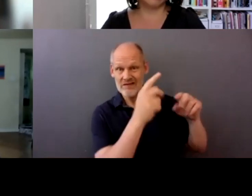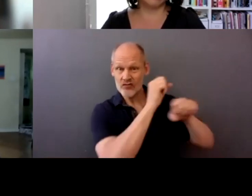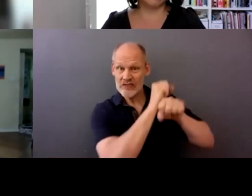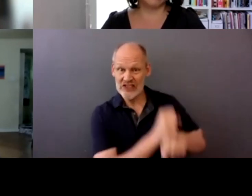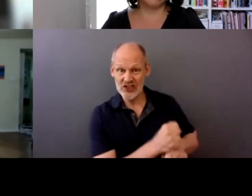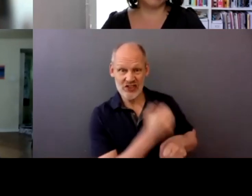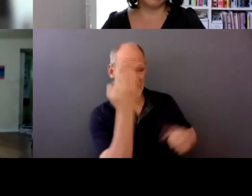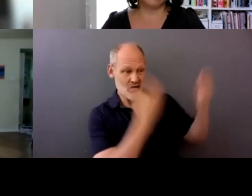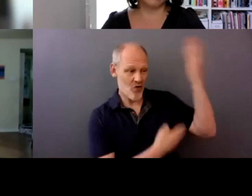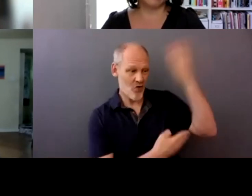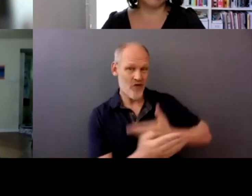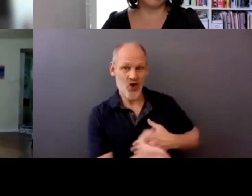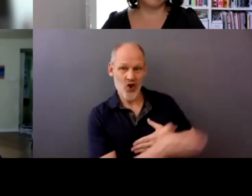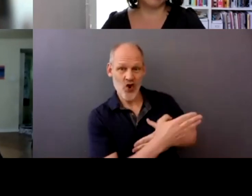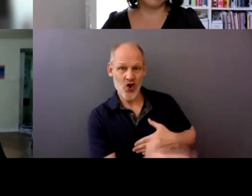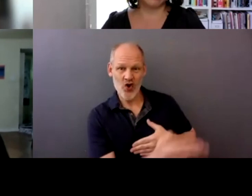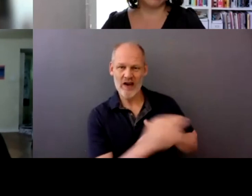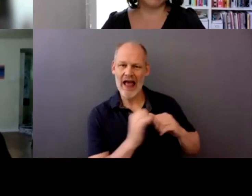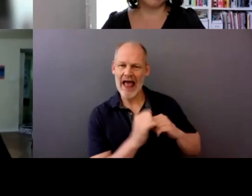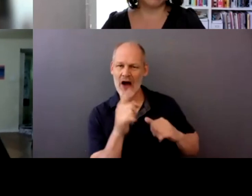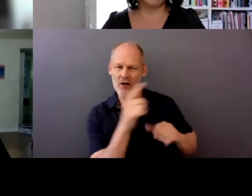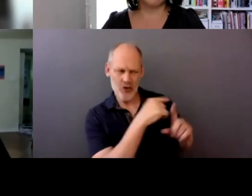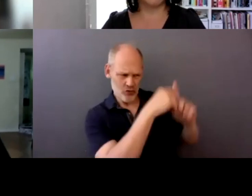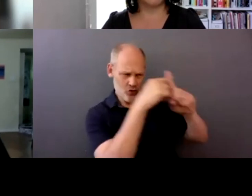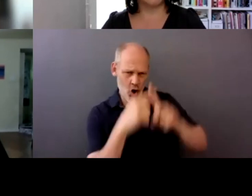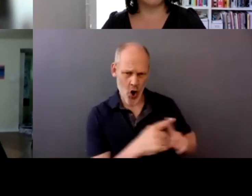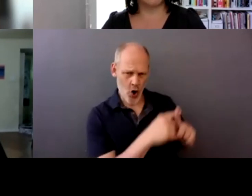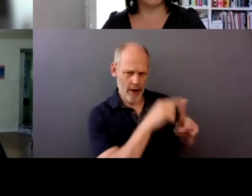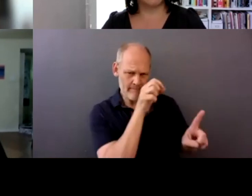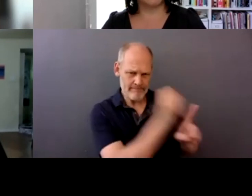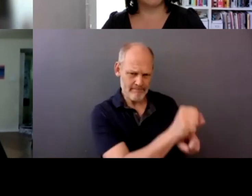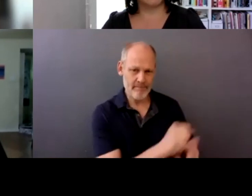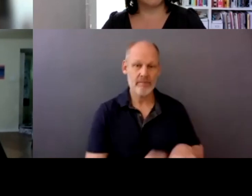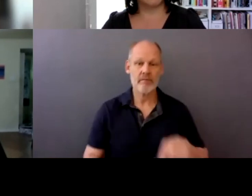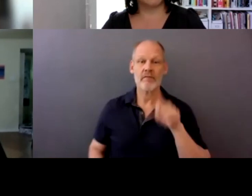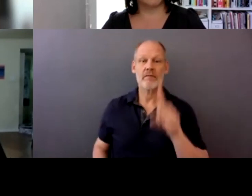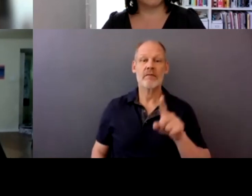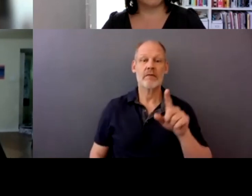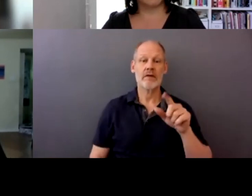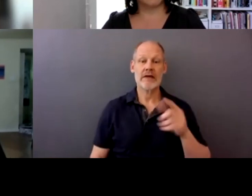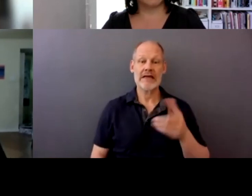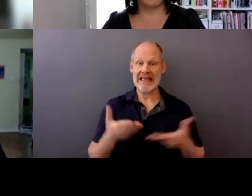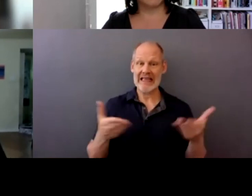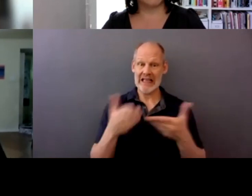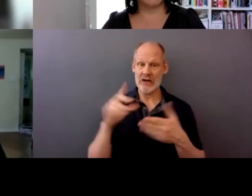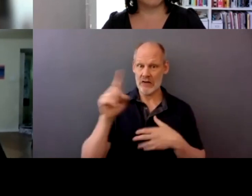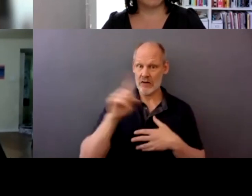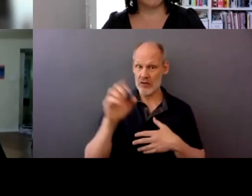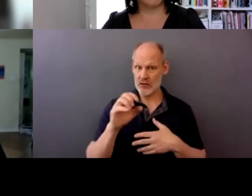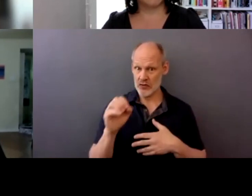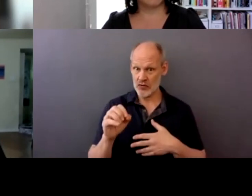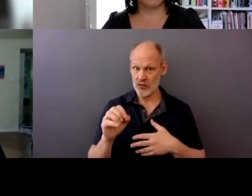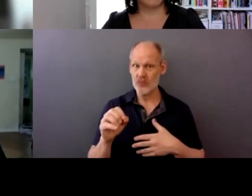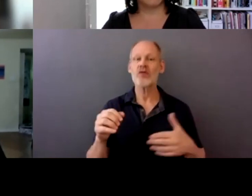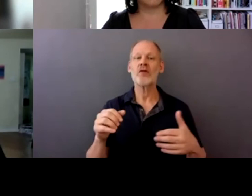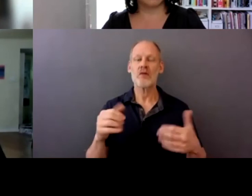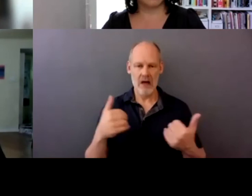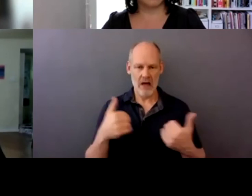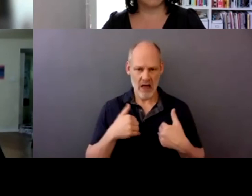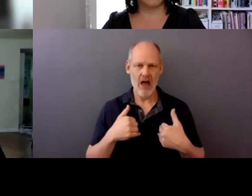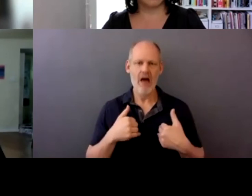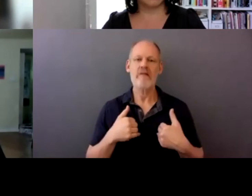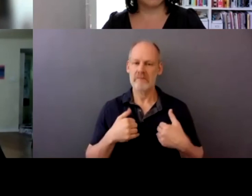We have a whole evaluation process what we have that’s on going for our guest inclusion grant